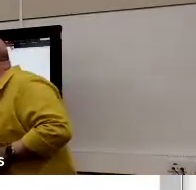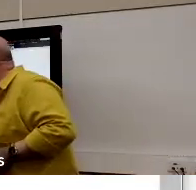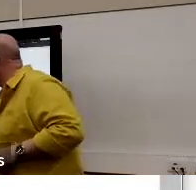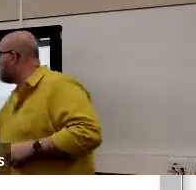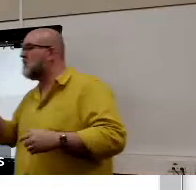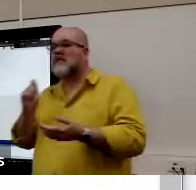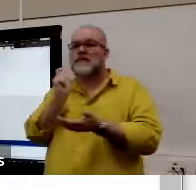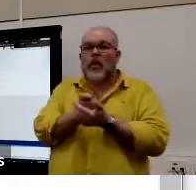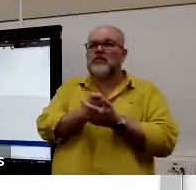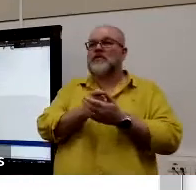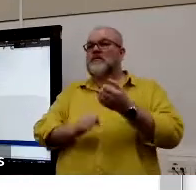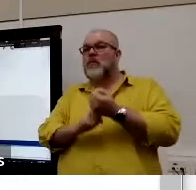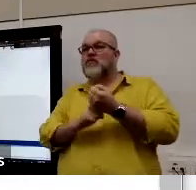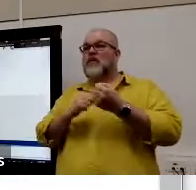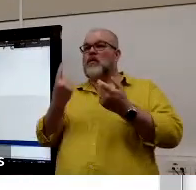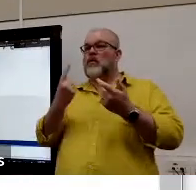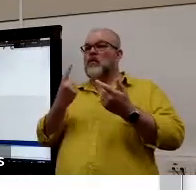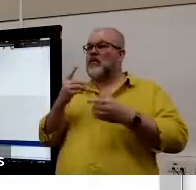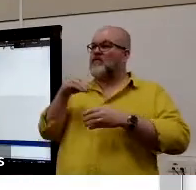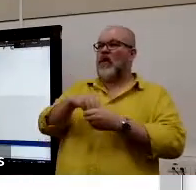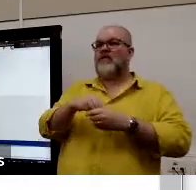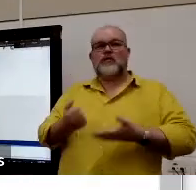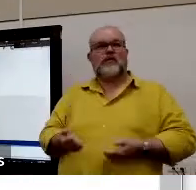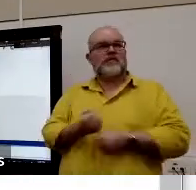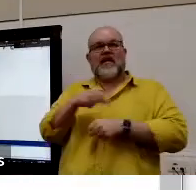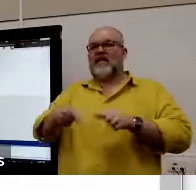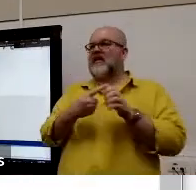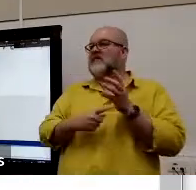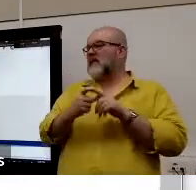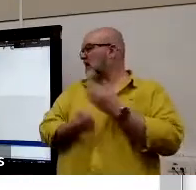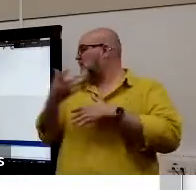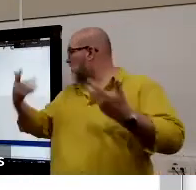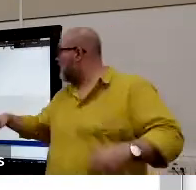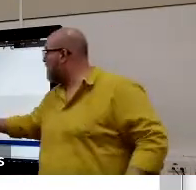And I've included that... our sponsors and supporters, those who are involved in making